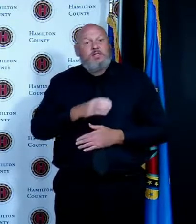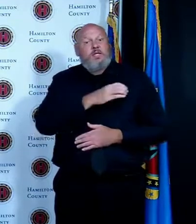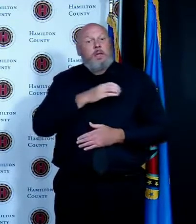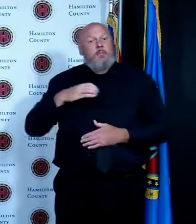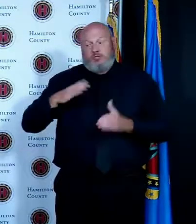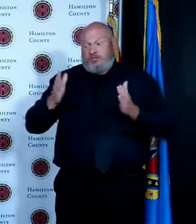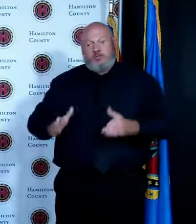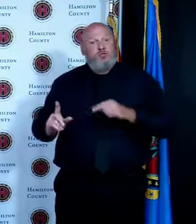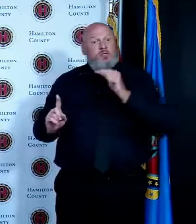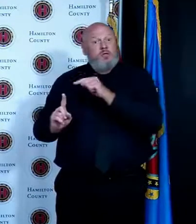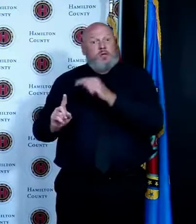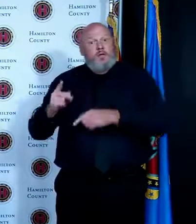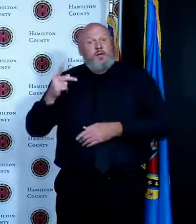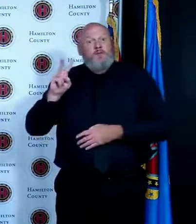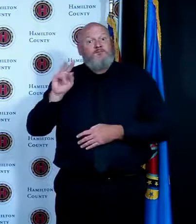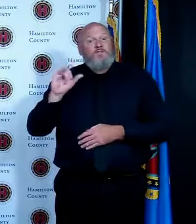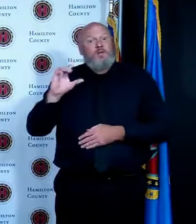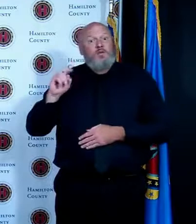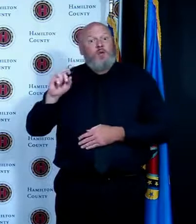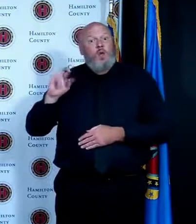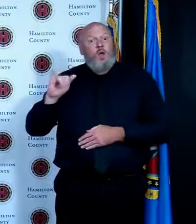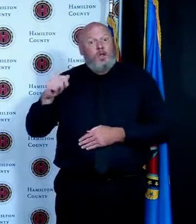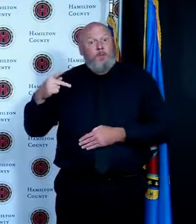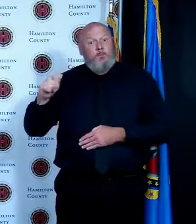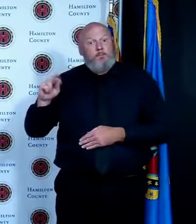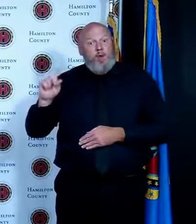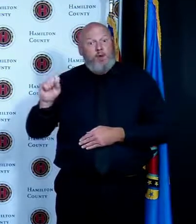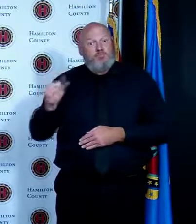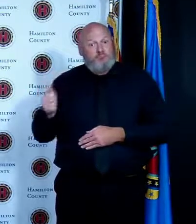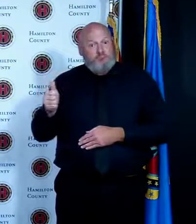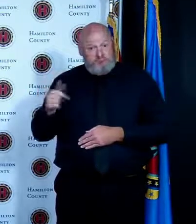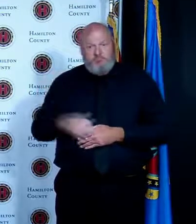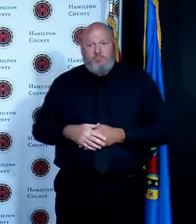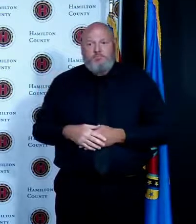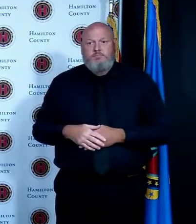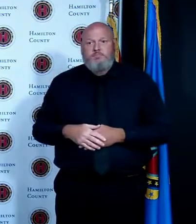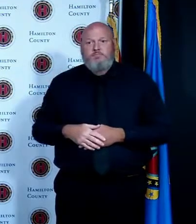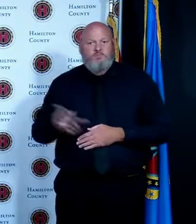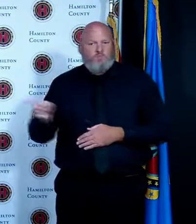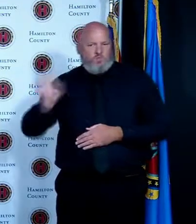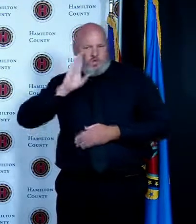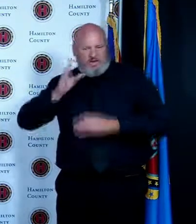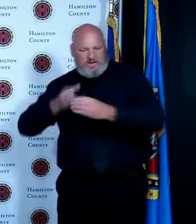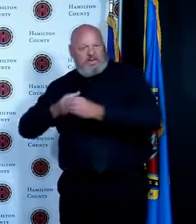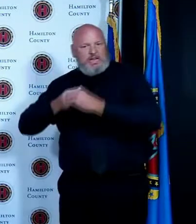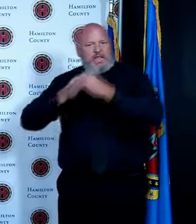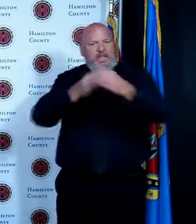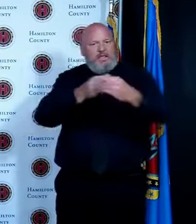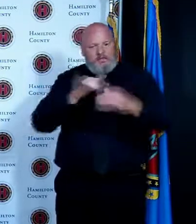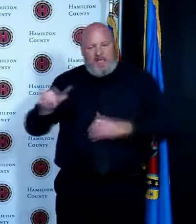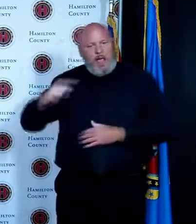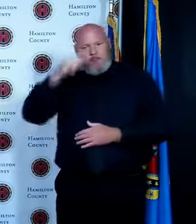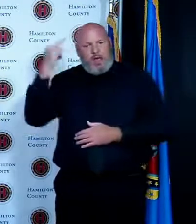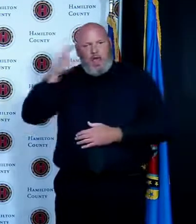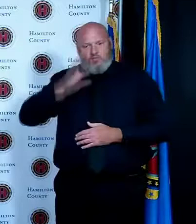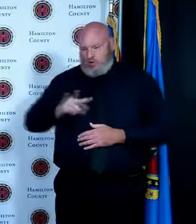front of us probably in a couple of weeks so that is an update related to the issues kind of the issue of the